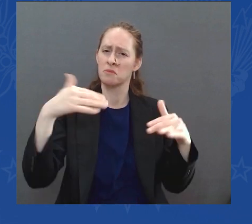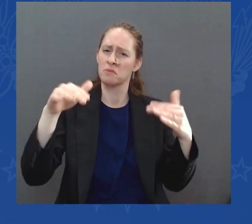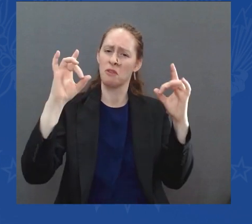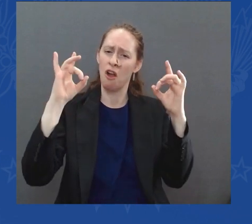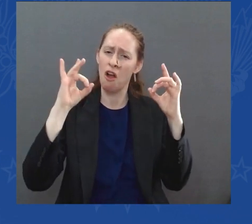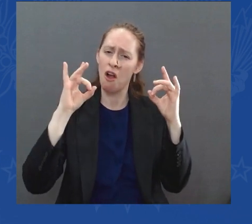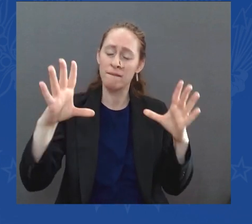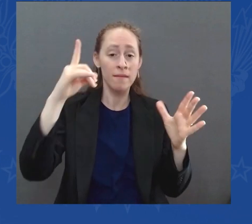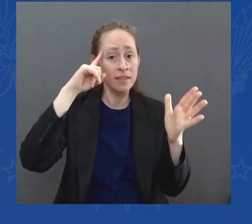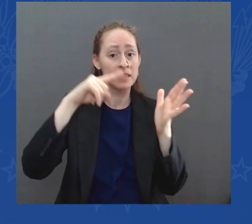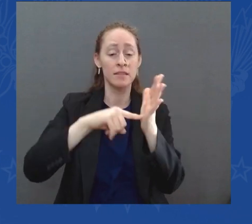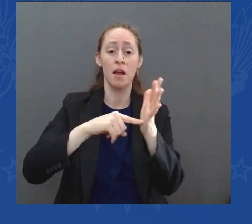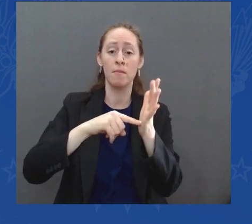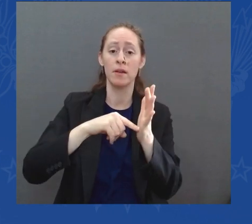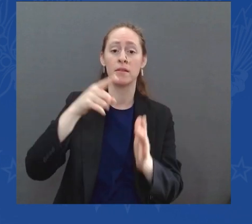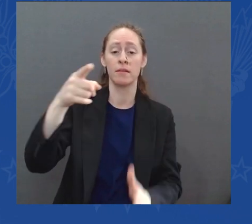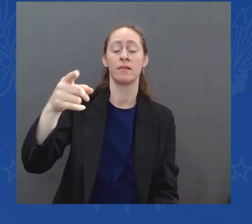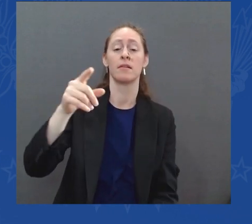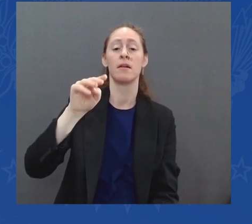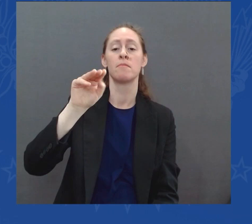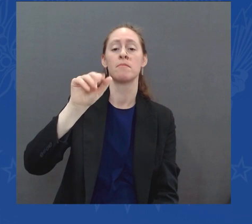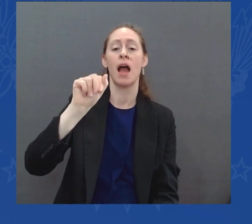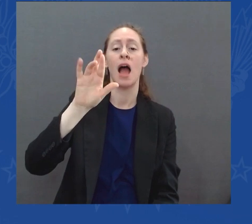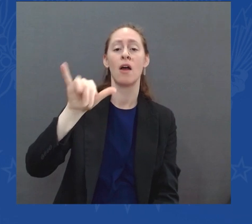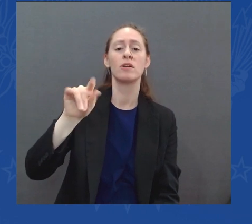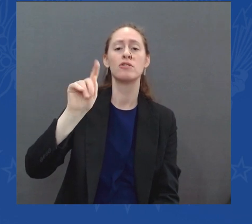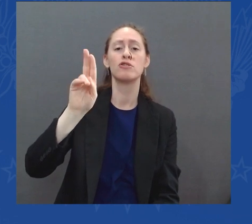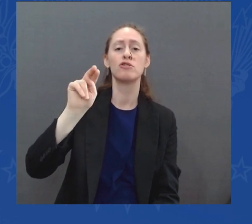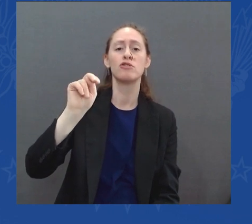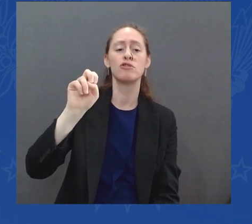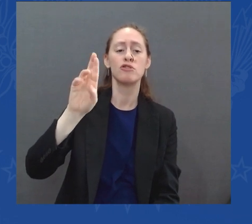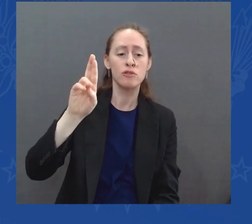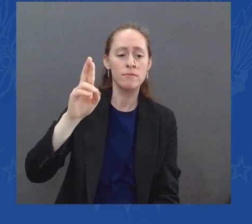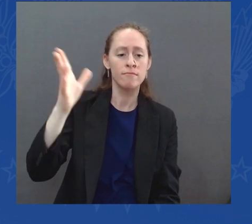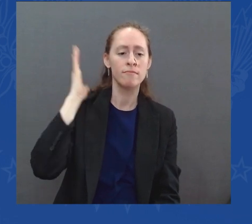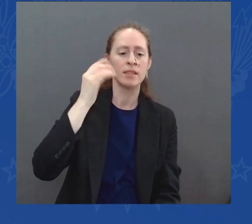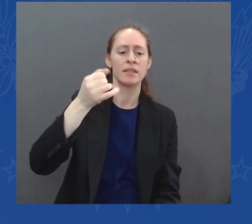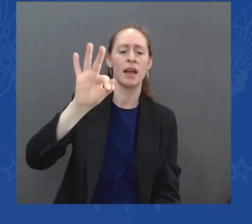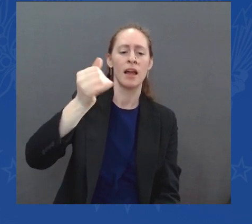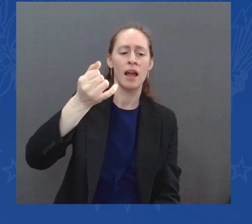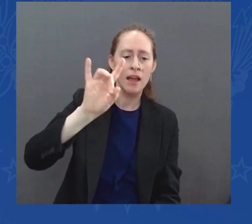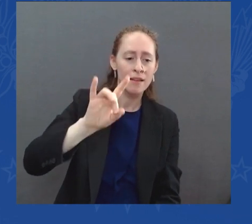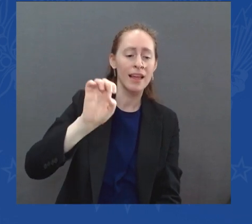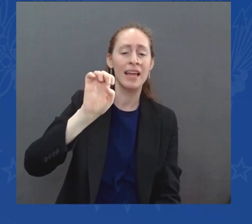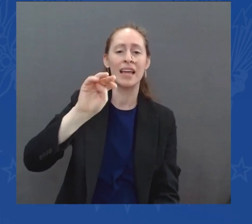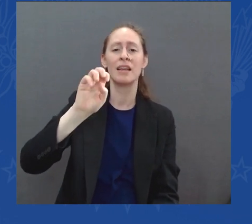after the murder of Emmett Till in 1955 and James Byrd Jr.